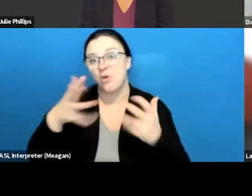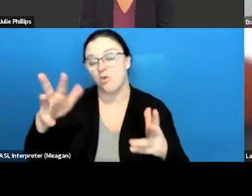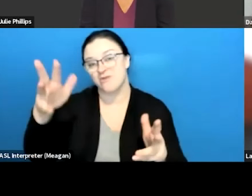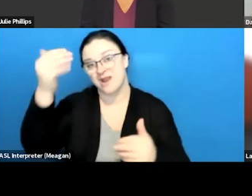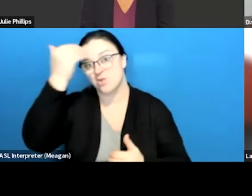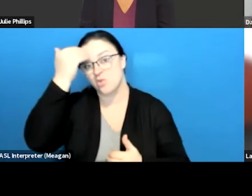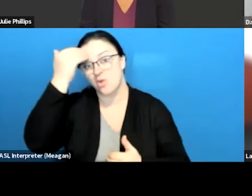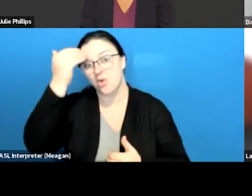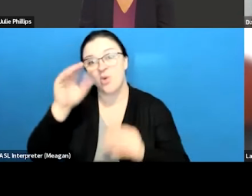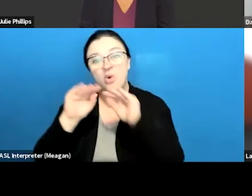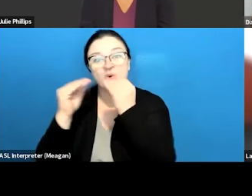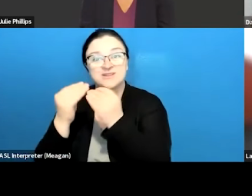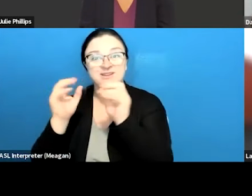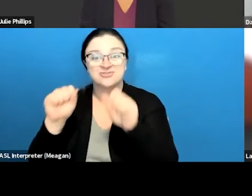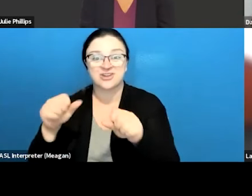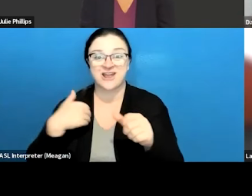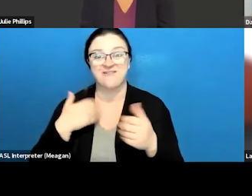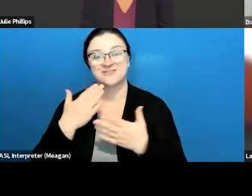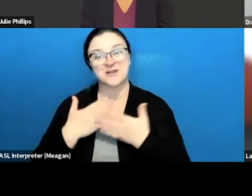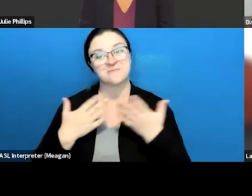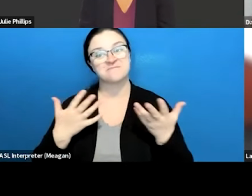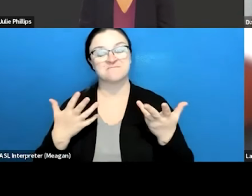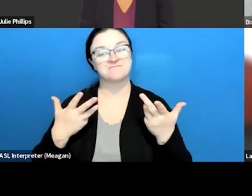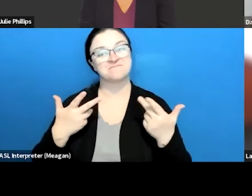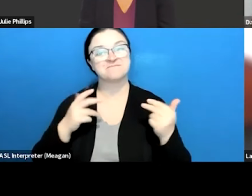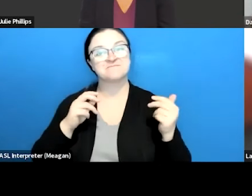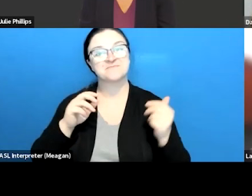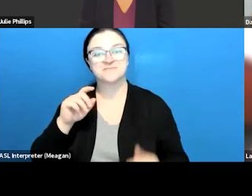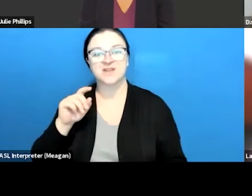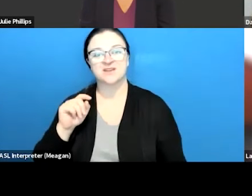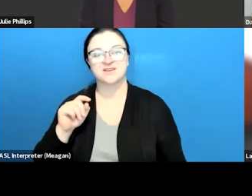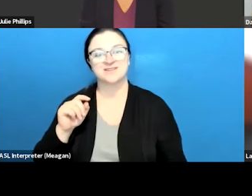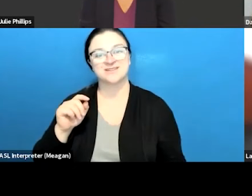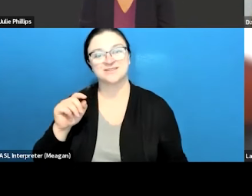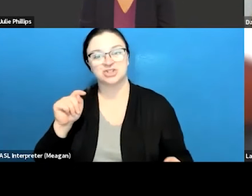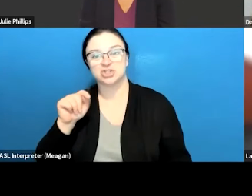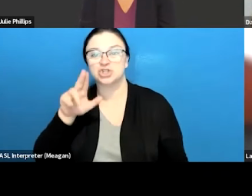organizations can have some turf issues, and there's things that we don't want other people to know about.